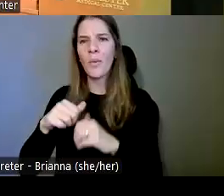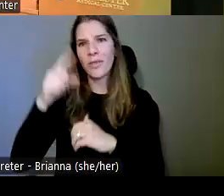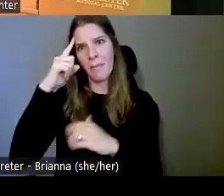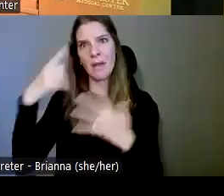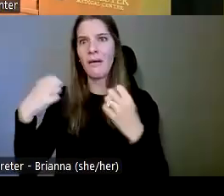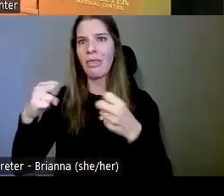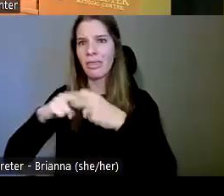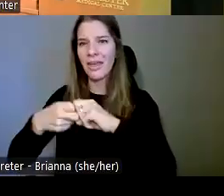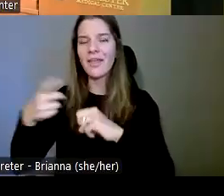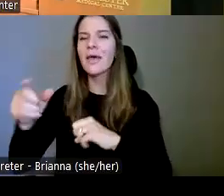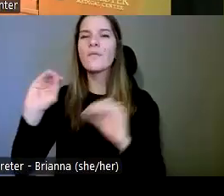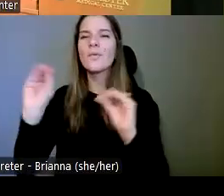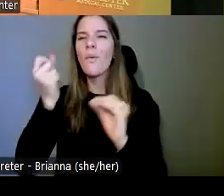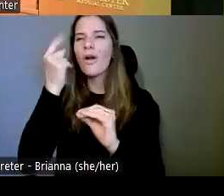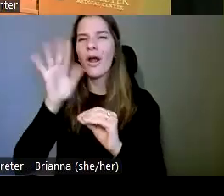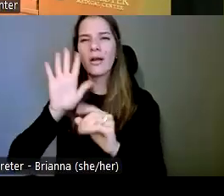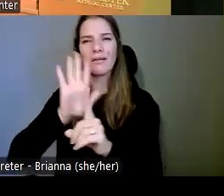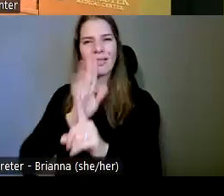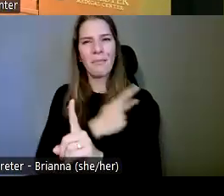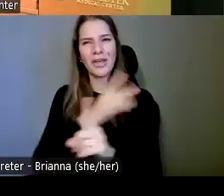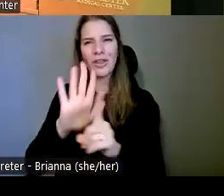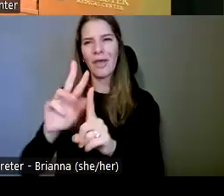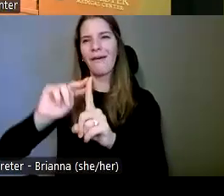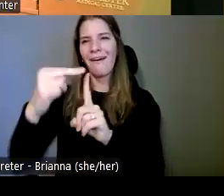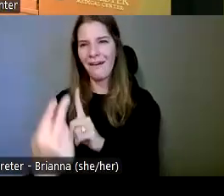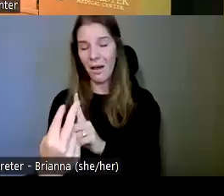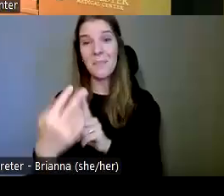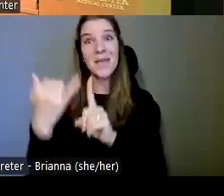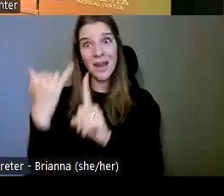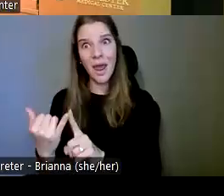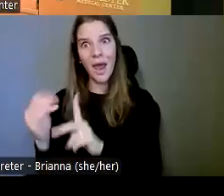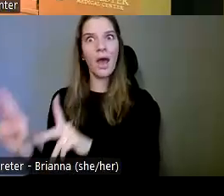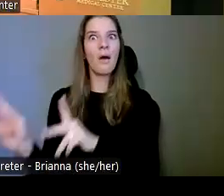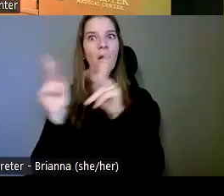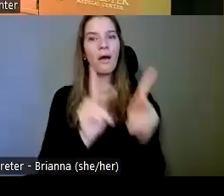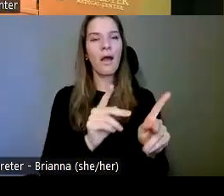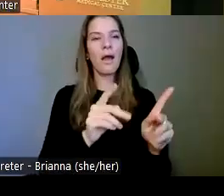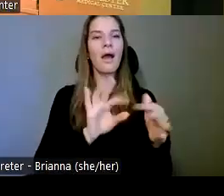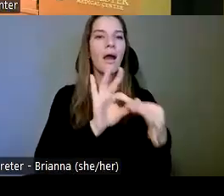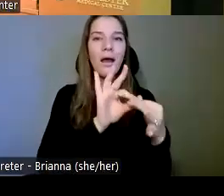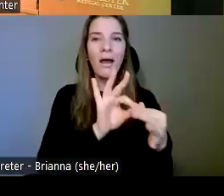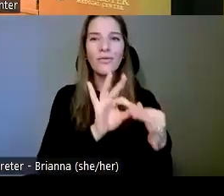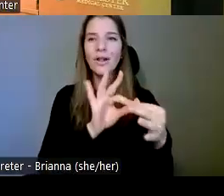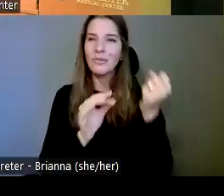their life is like and just get dismissed versus having a personal relationship I think changes